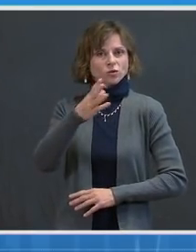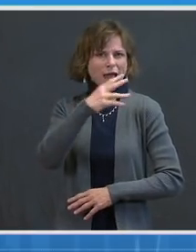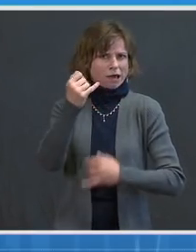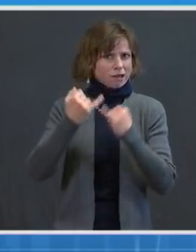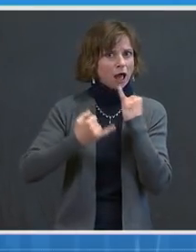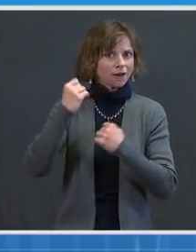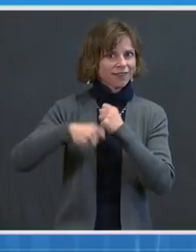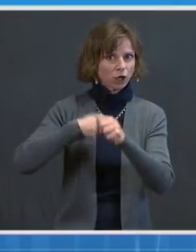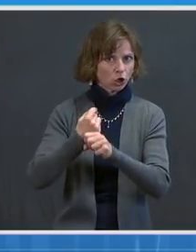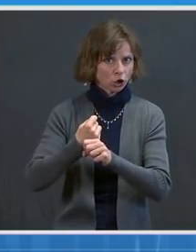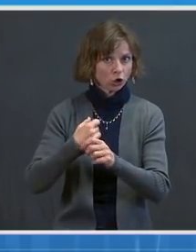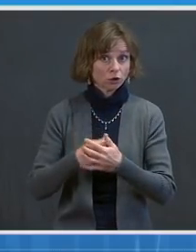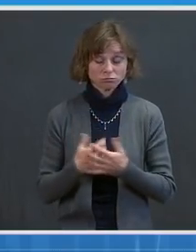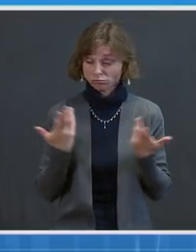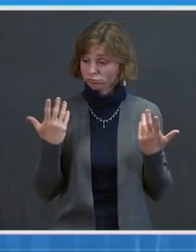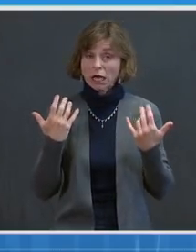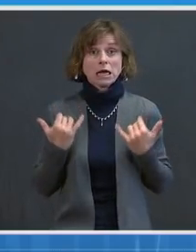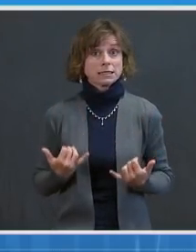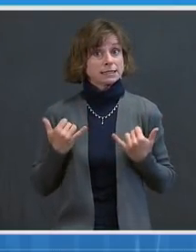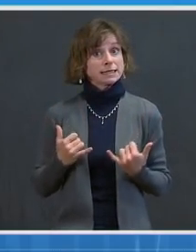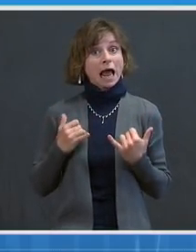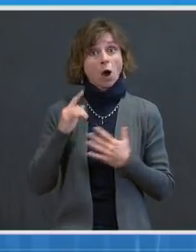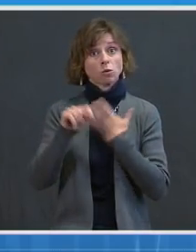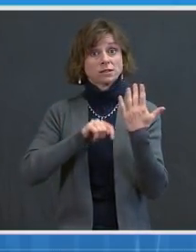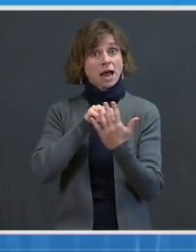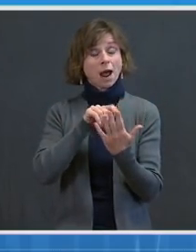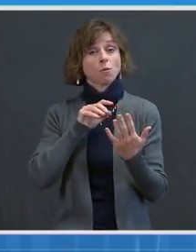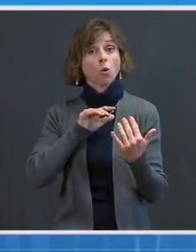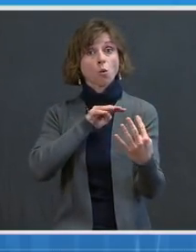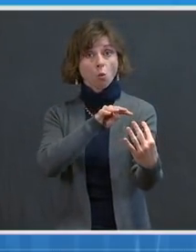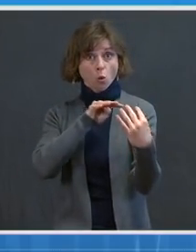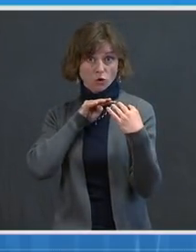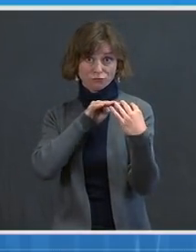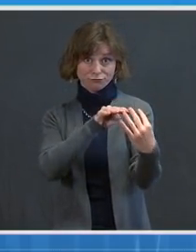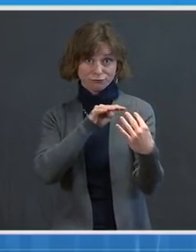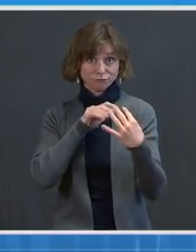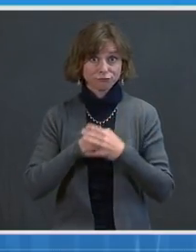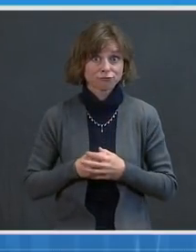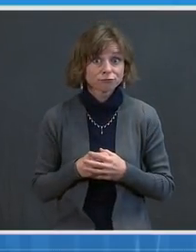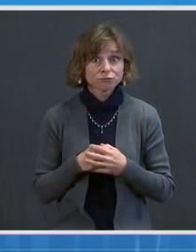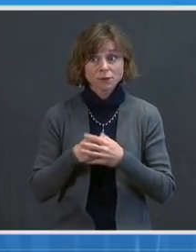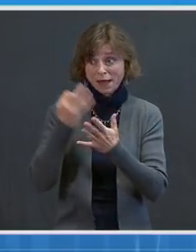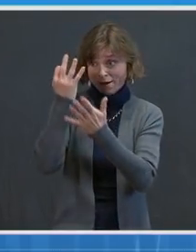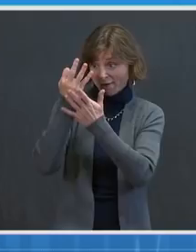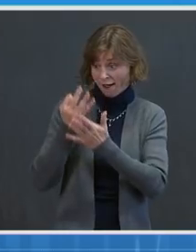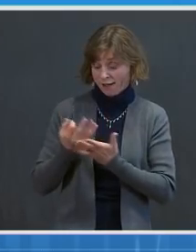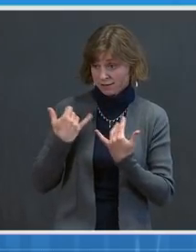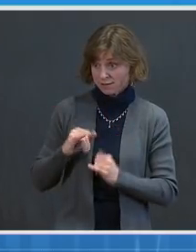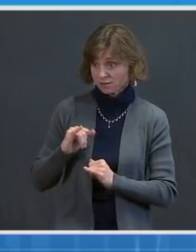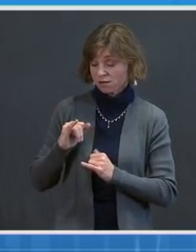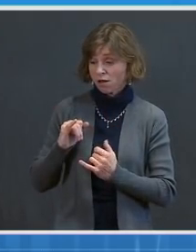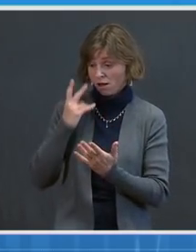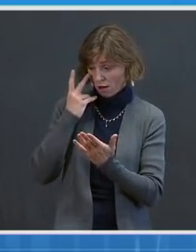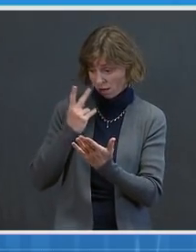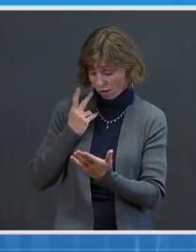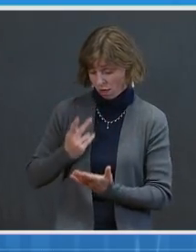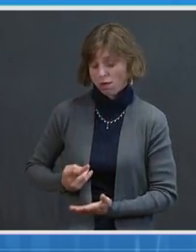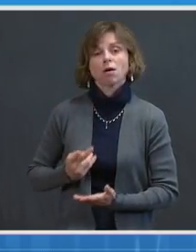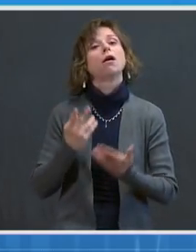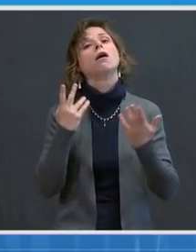This is war time. And as facts still emerge, it gives us maximum flexibility for our upcoming needs.